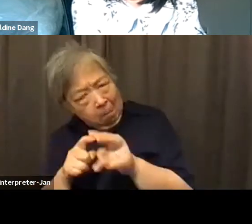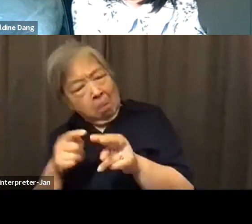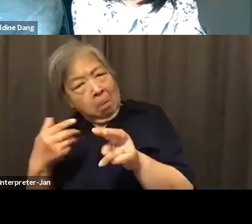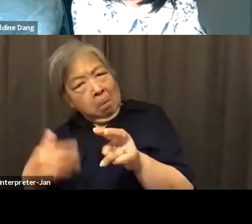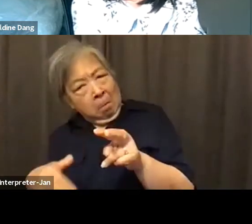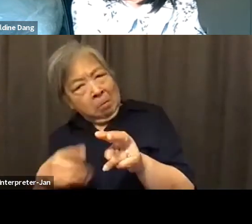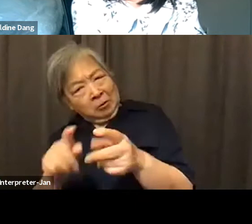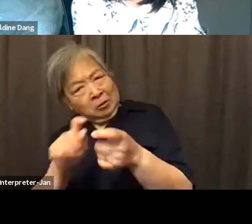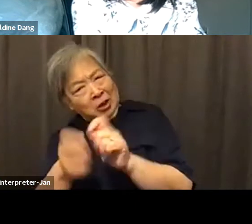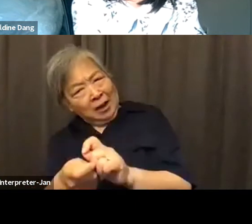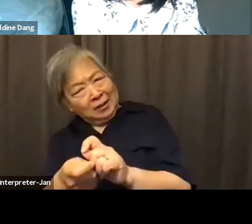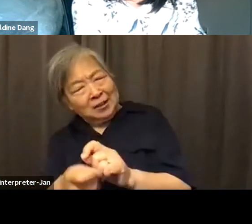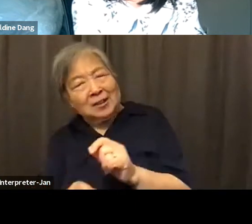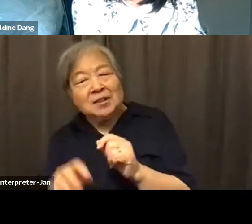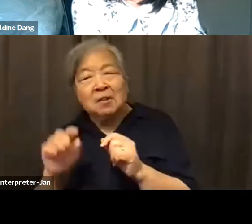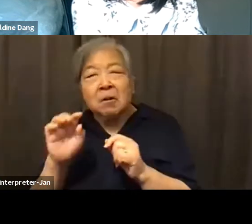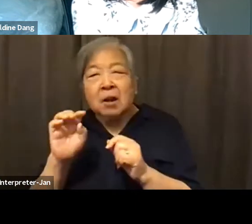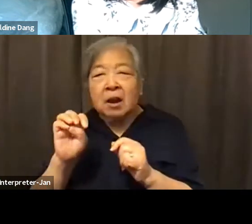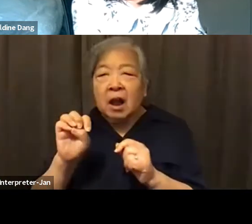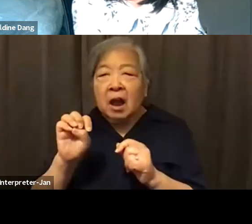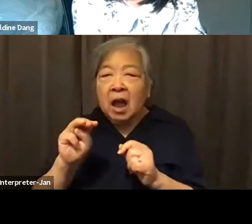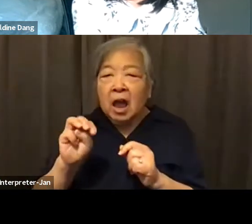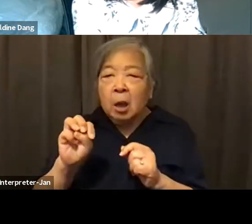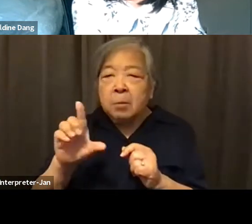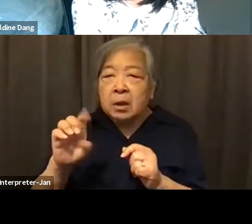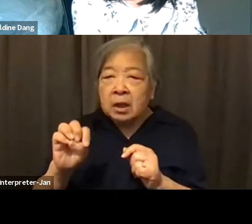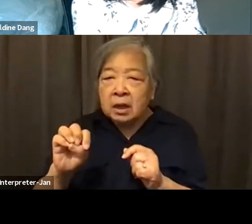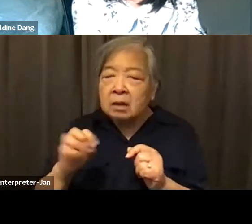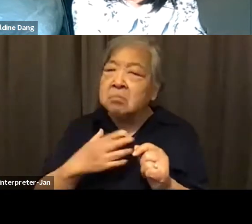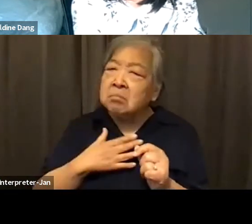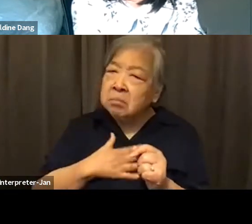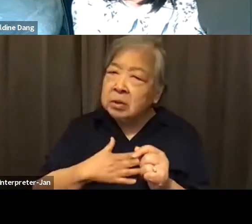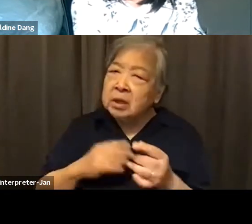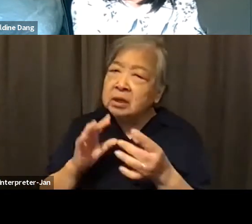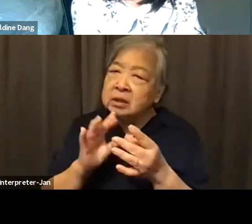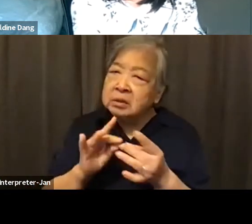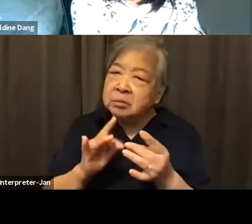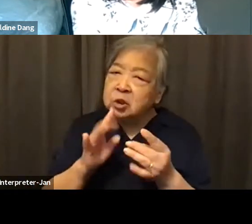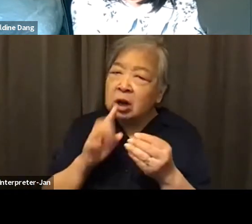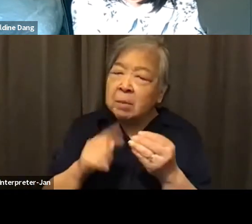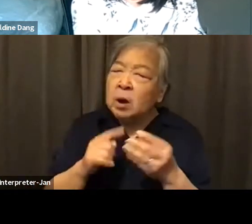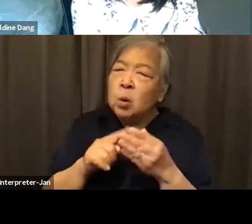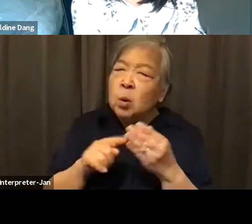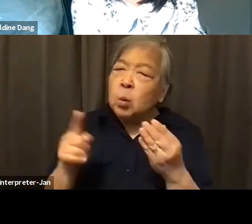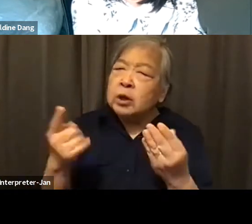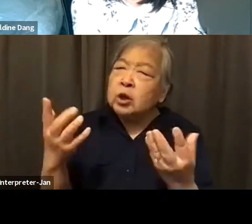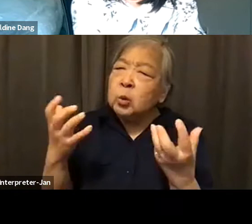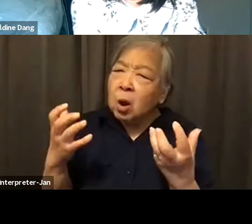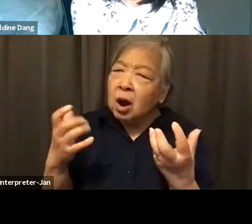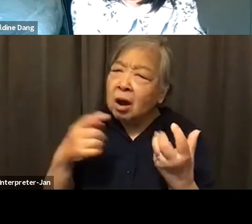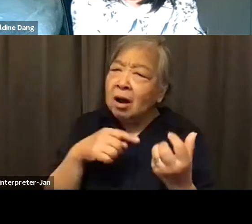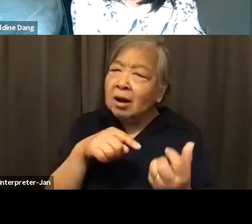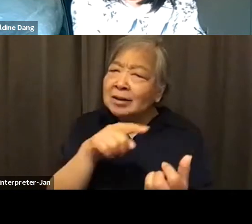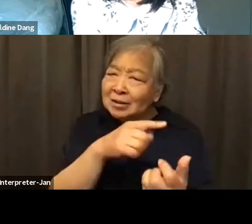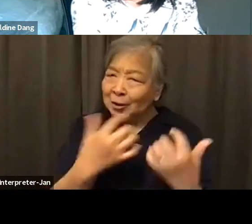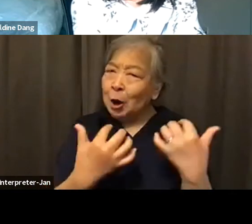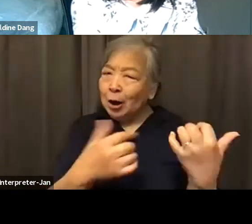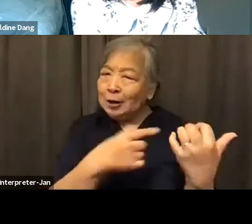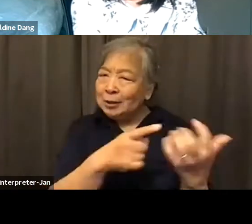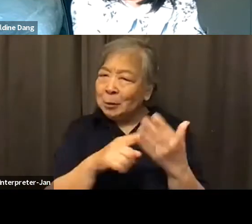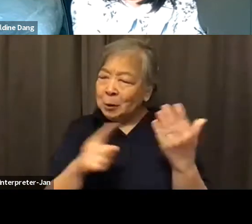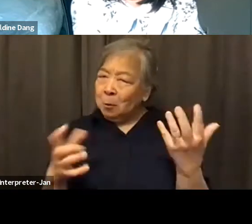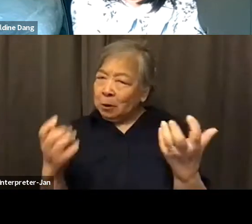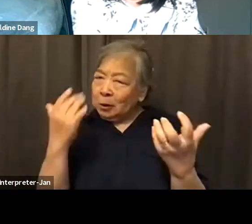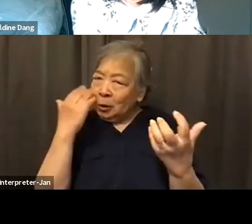Emely, can you tell us a little bit about, what do you want attendees to know about any